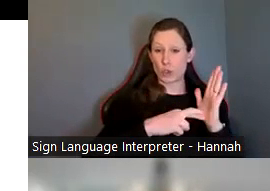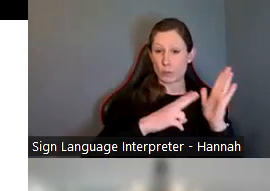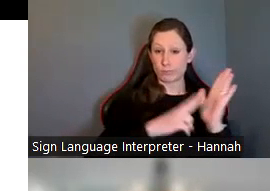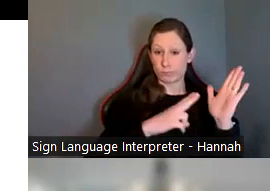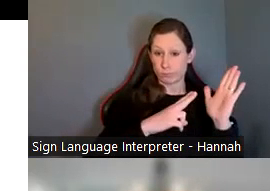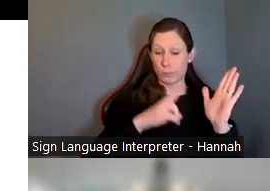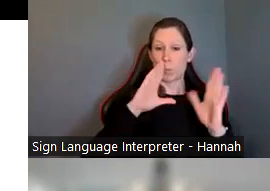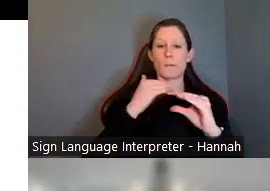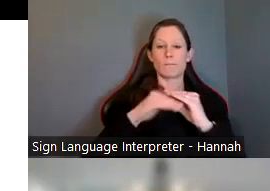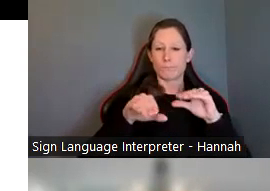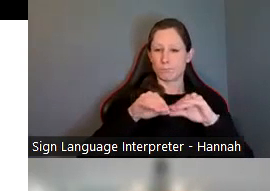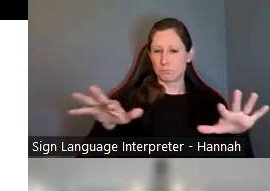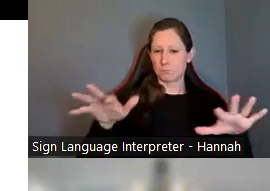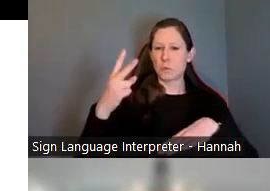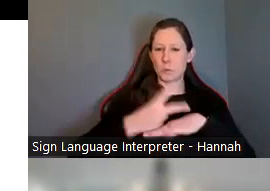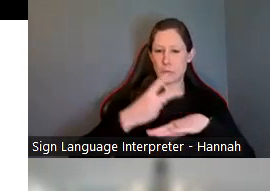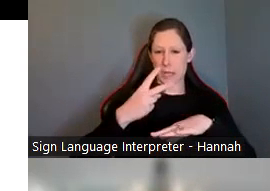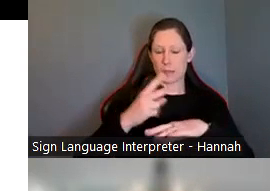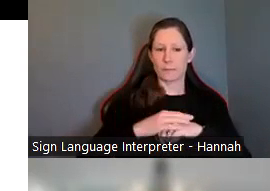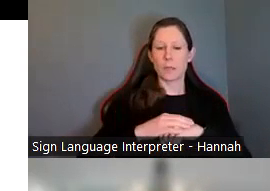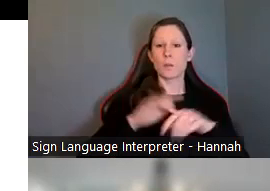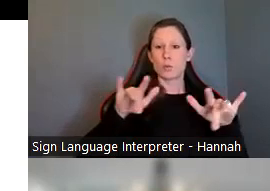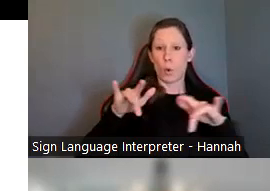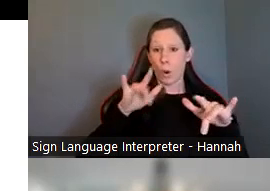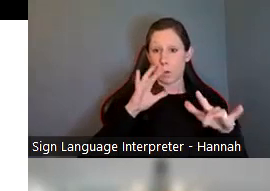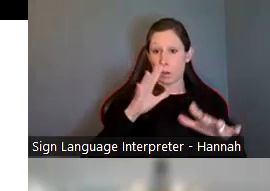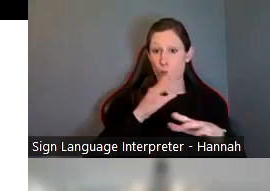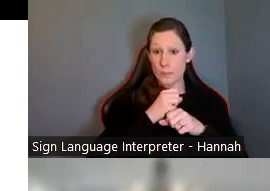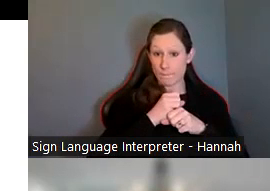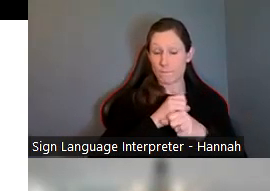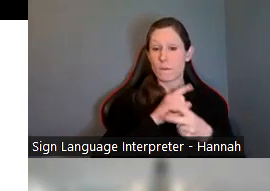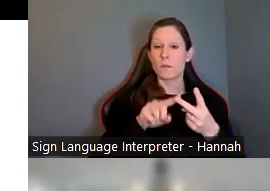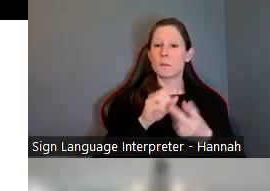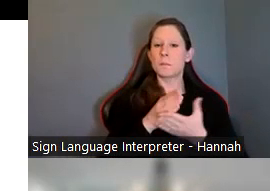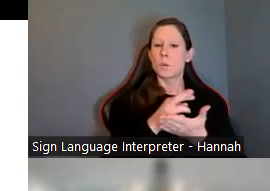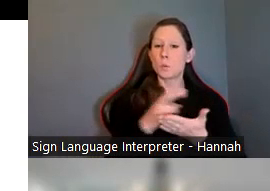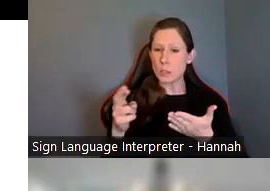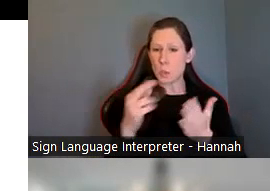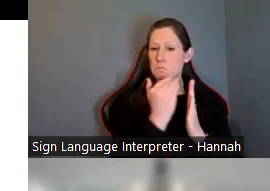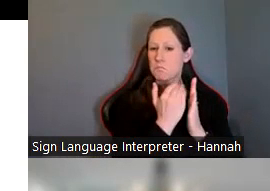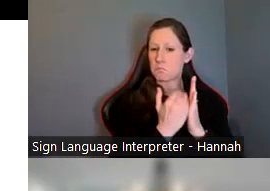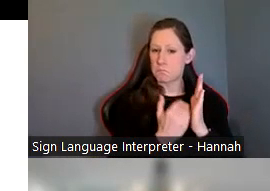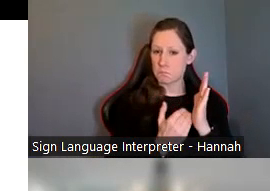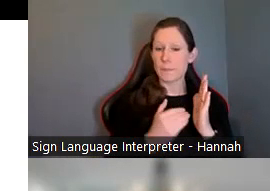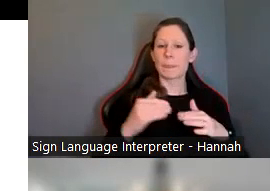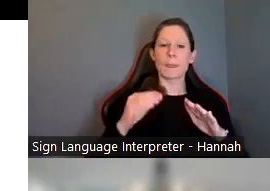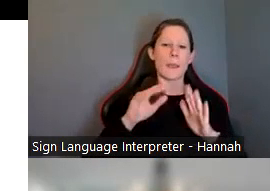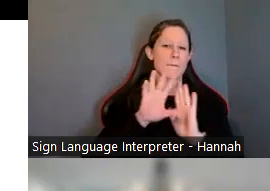With the recording, you will receive a list of resources. The video will be available on mind's eye Youtube channel as well.